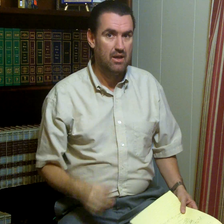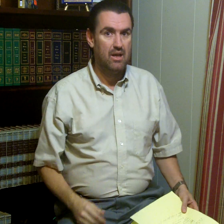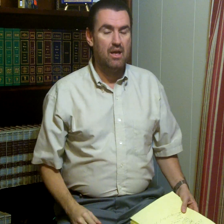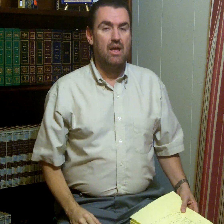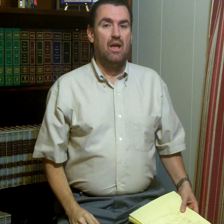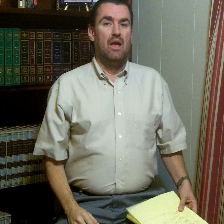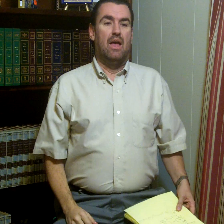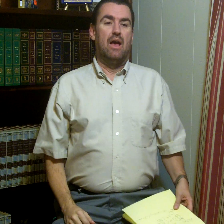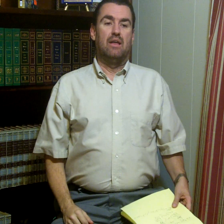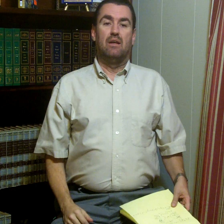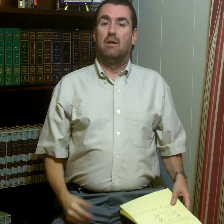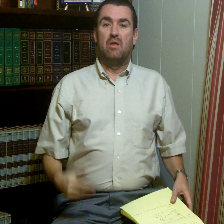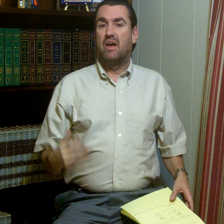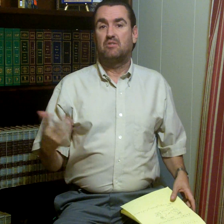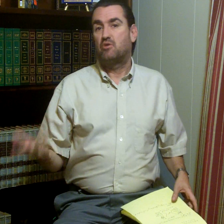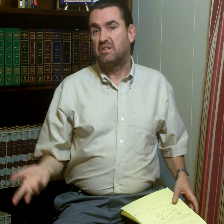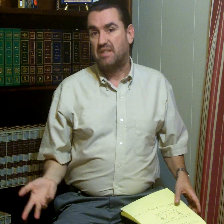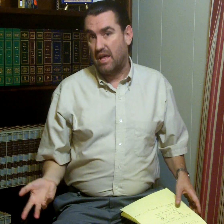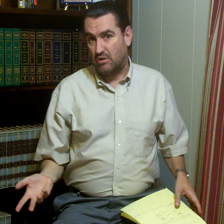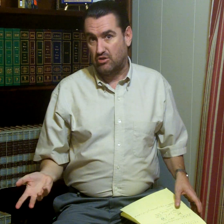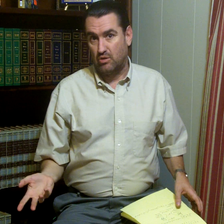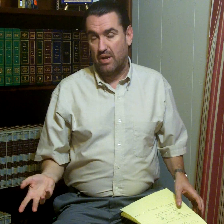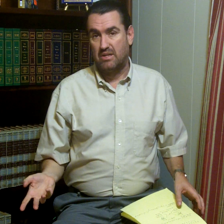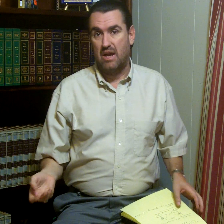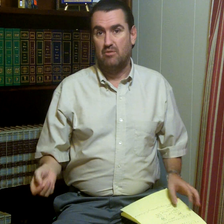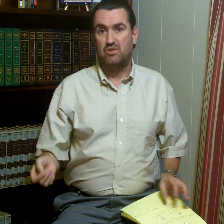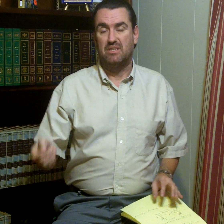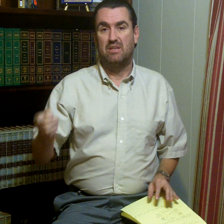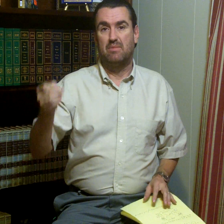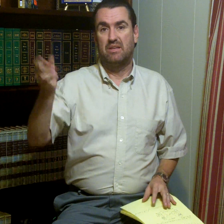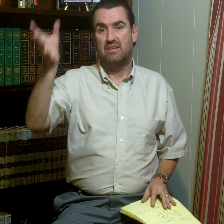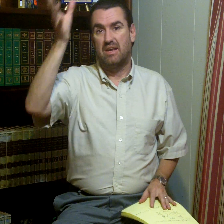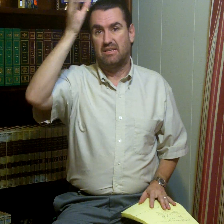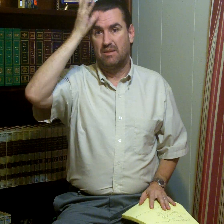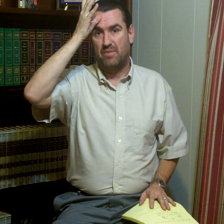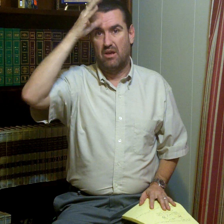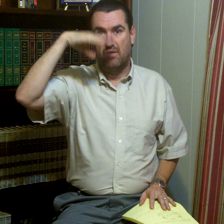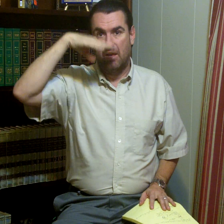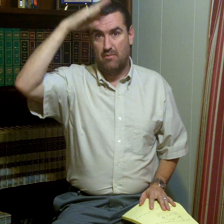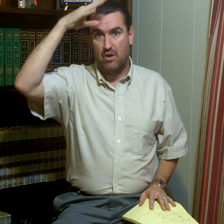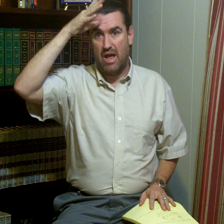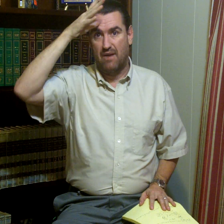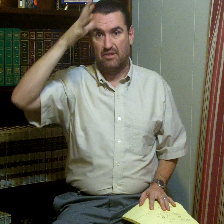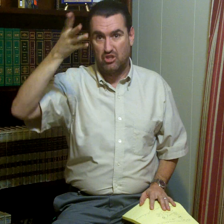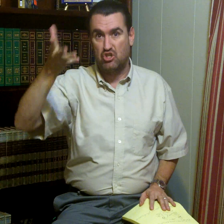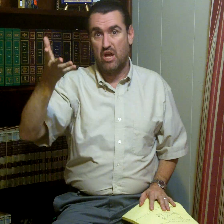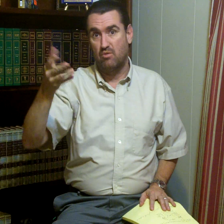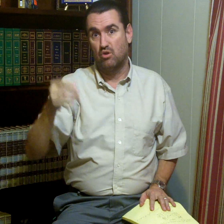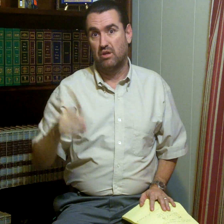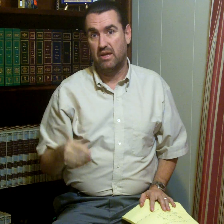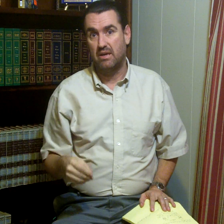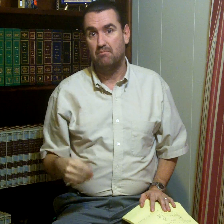and and that's pretty standard so anytime you see somebody signing something on the upper half it's generally